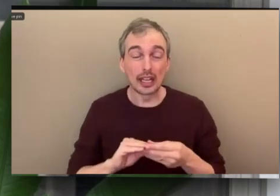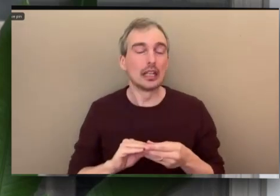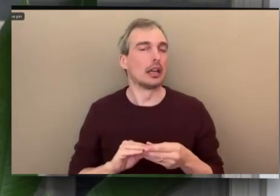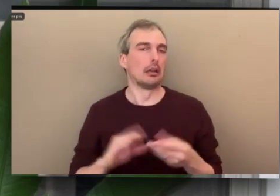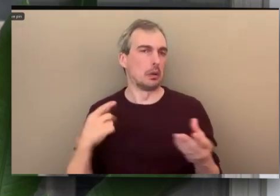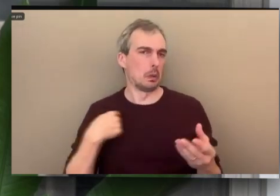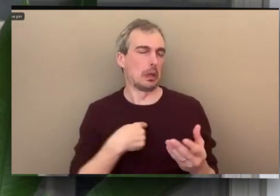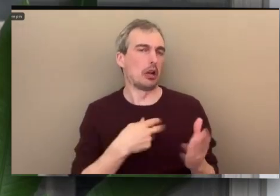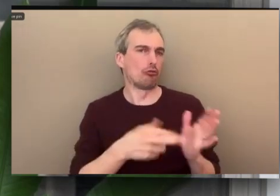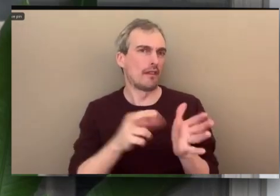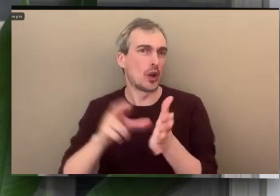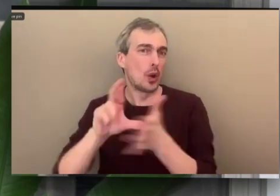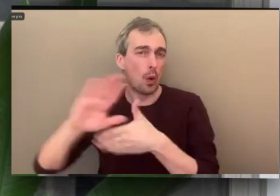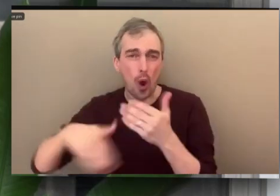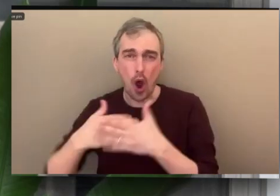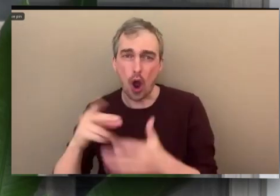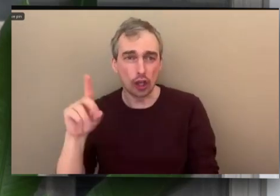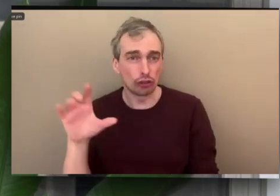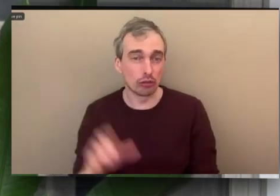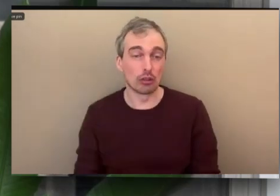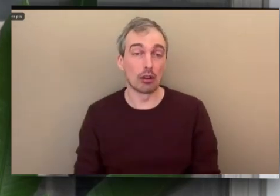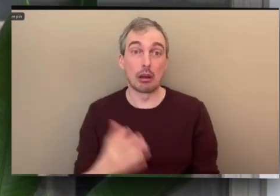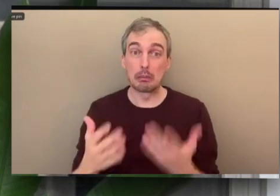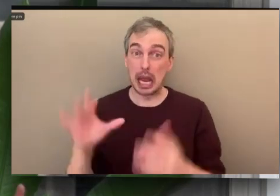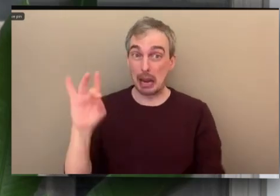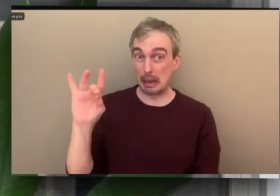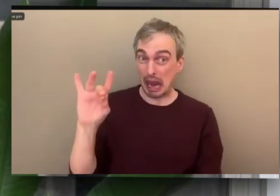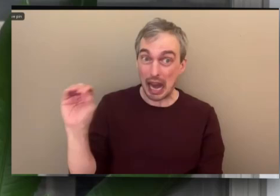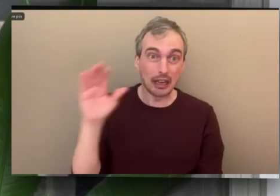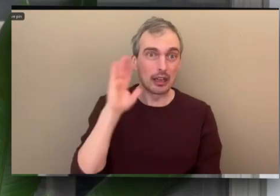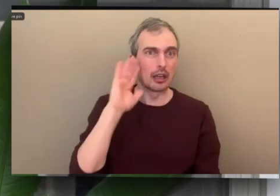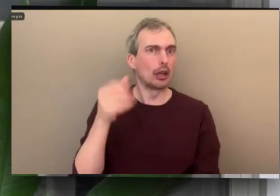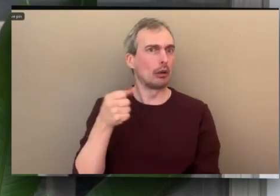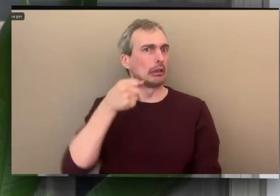And what we'll do at that point: We'll add success criteria to that user story.